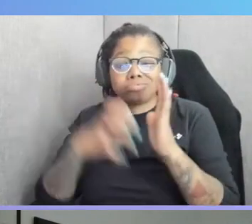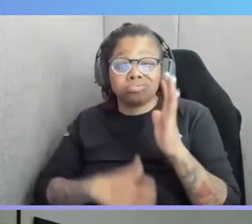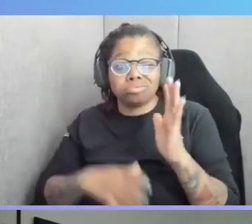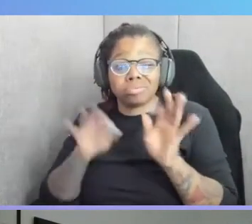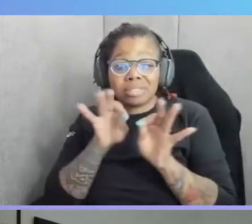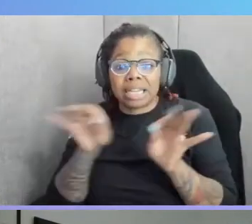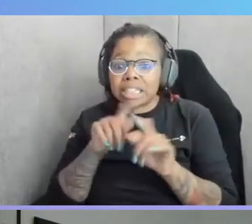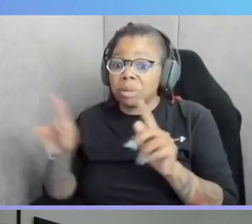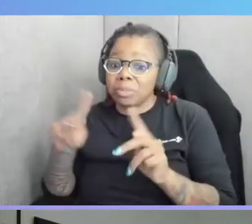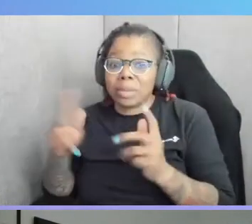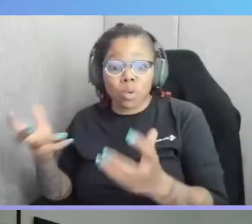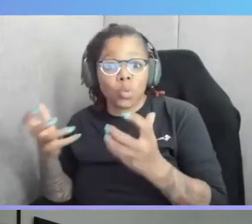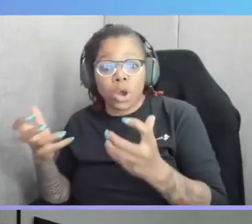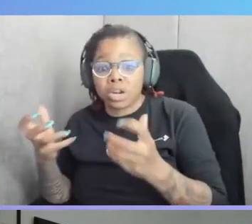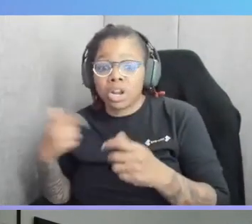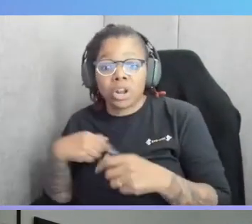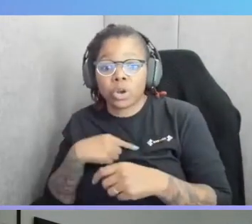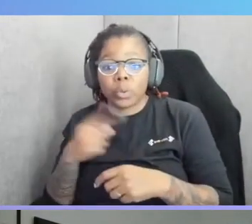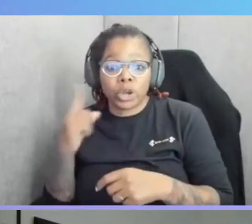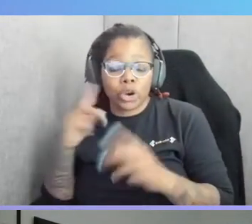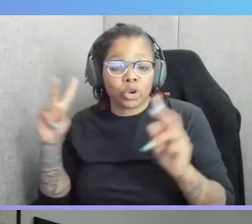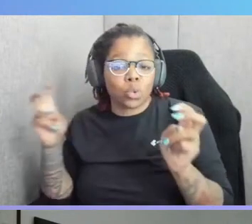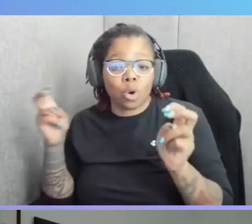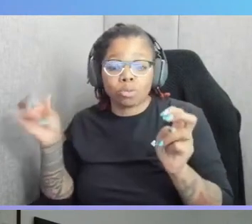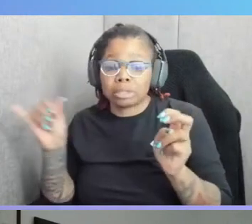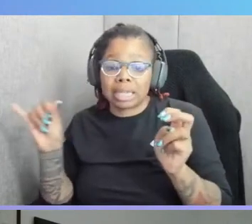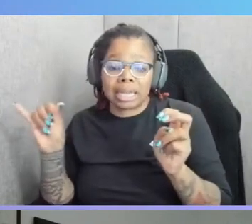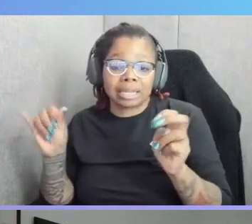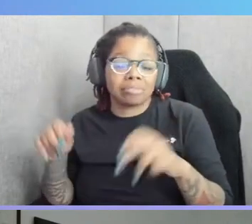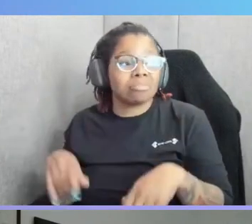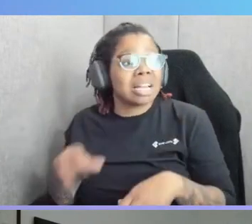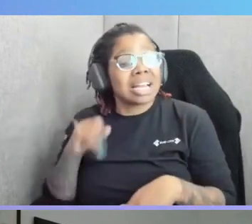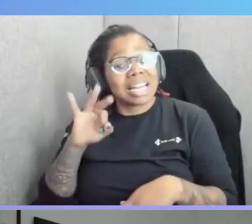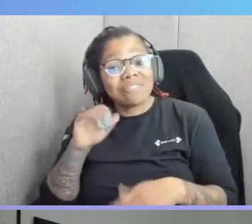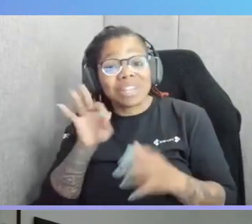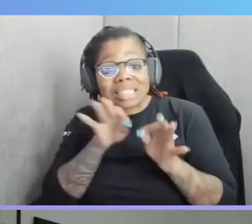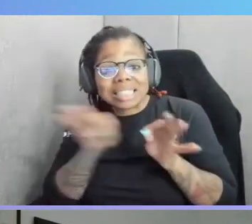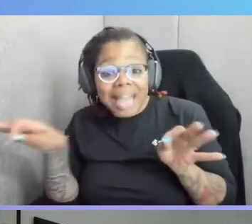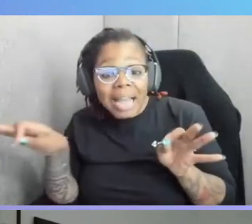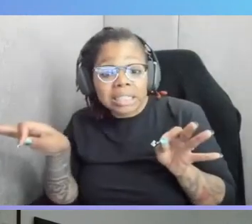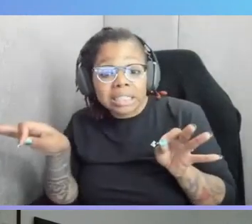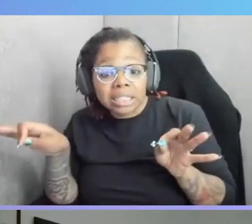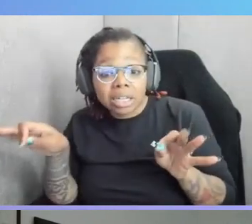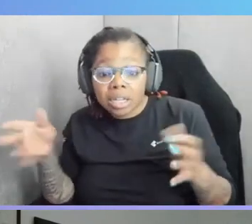quotes that were along the lines of, if it's text, pull it out or